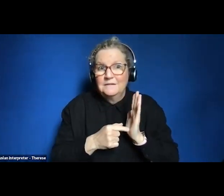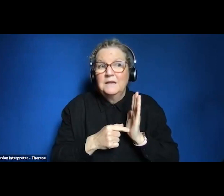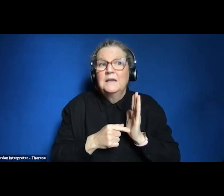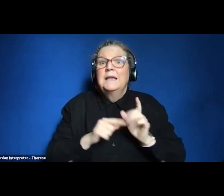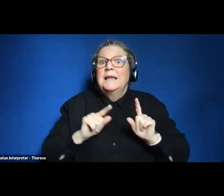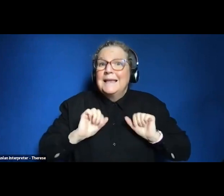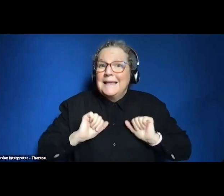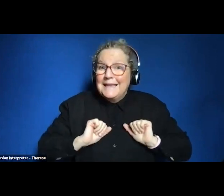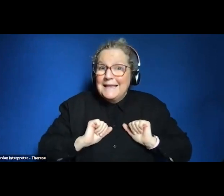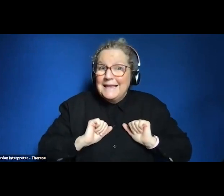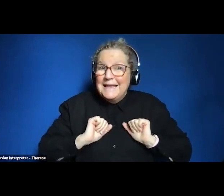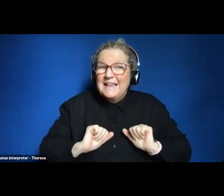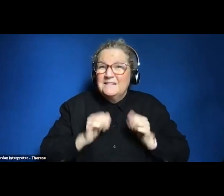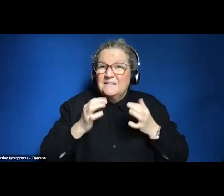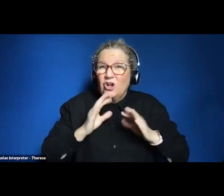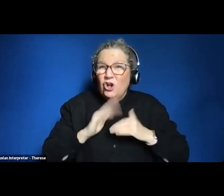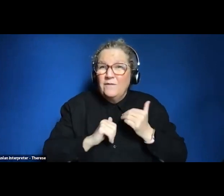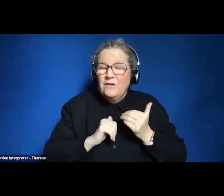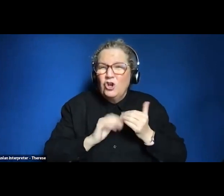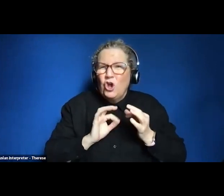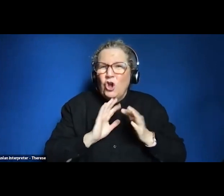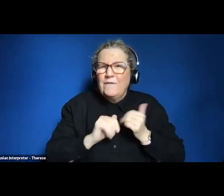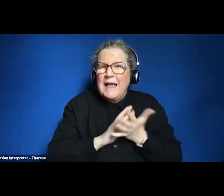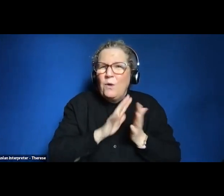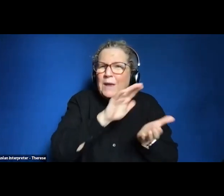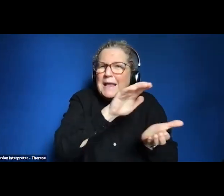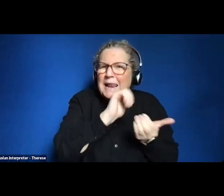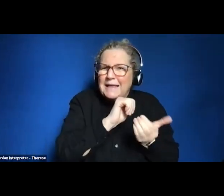not just how we collect the data, but how we tell our stories